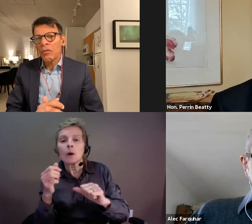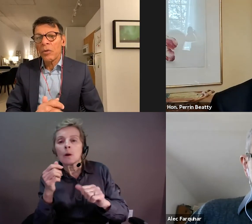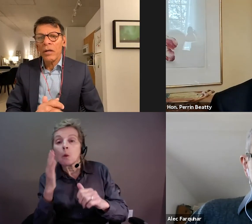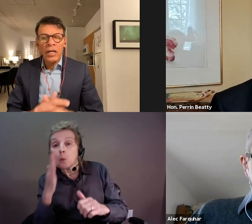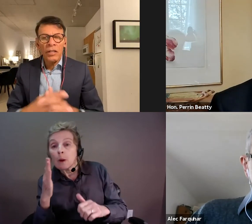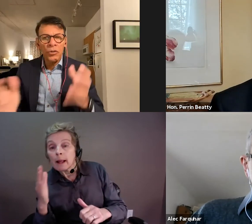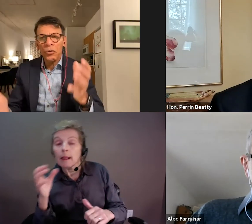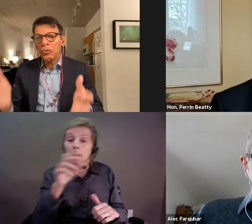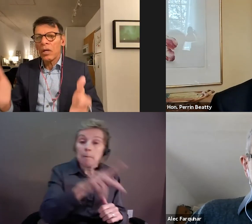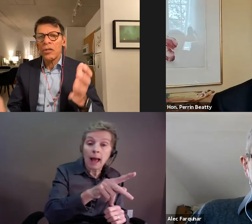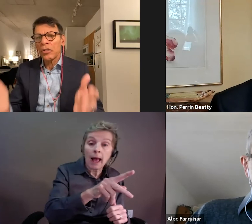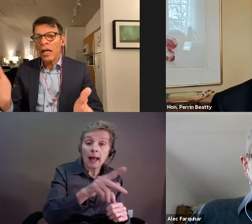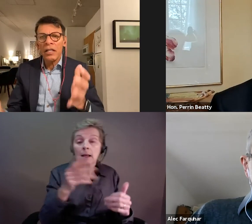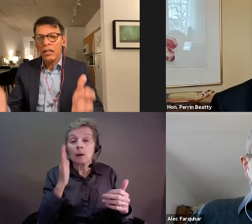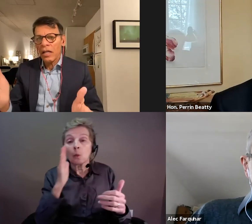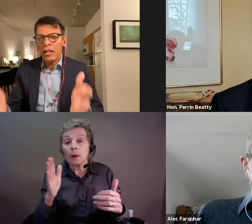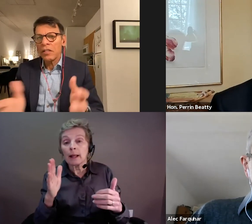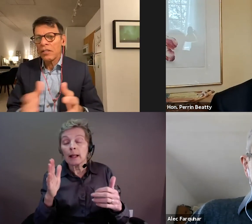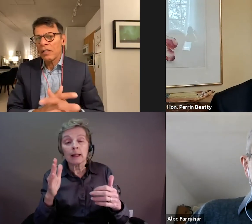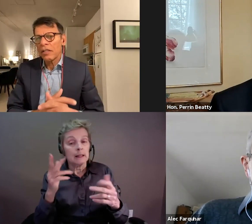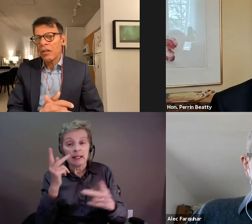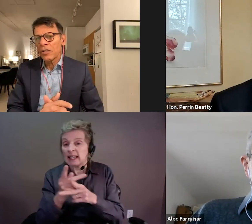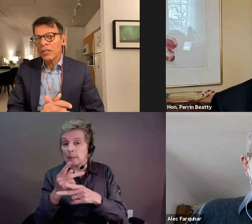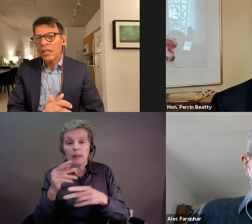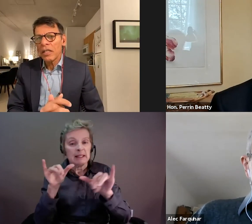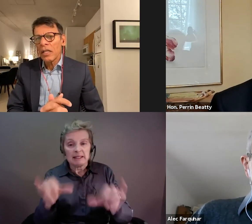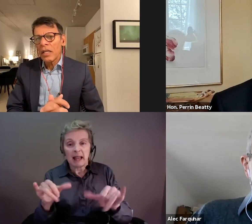And we are yet to understand any of this I think to a large extent.